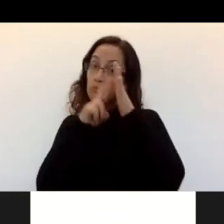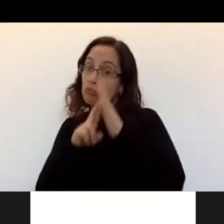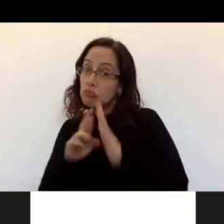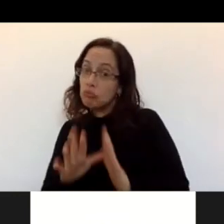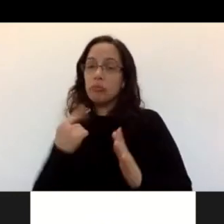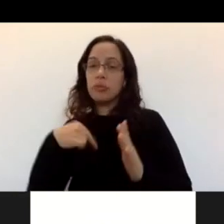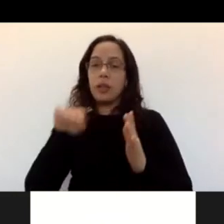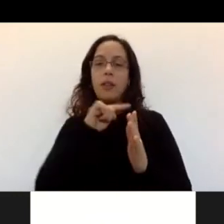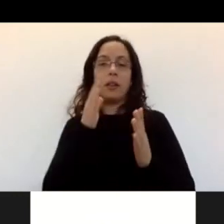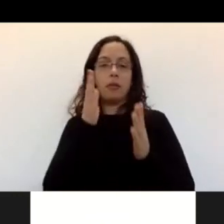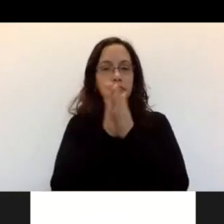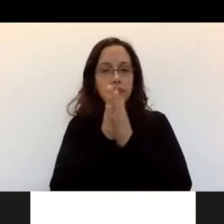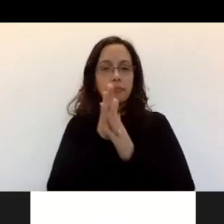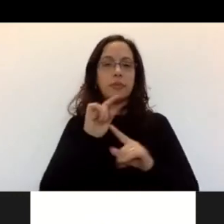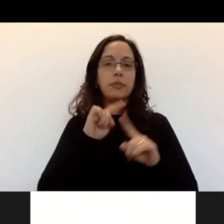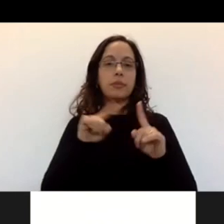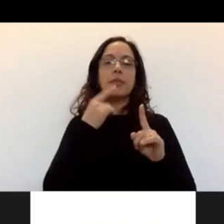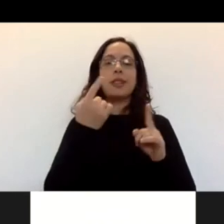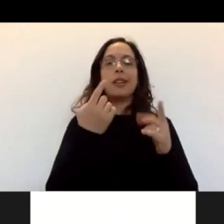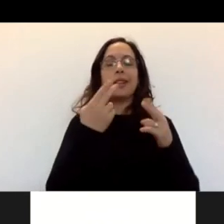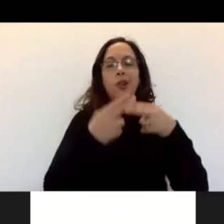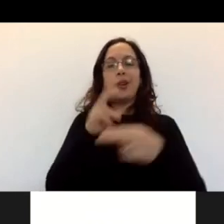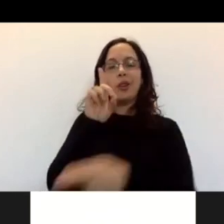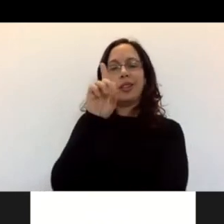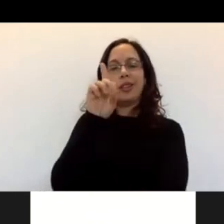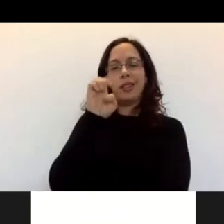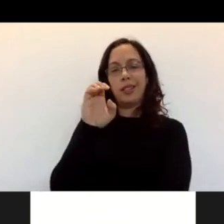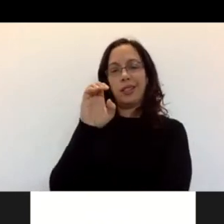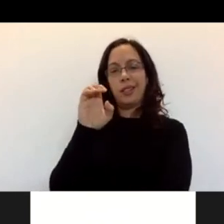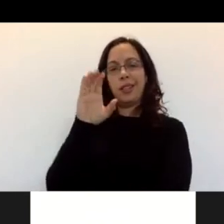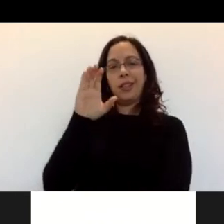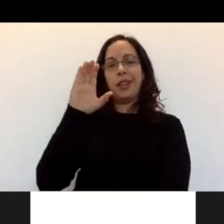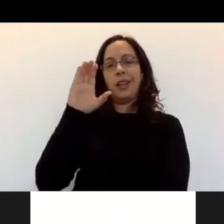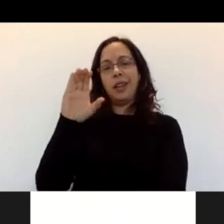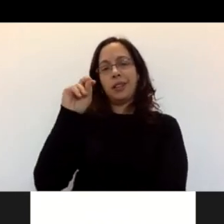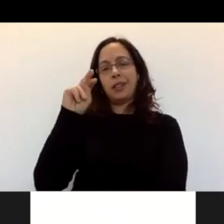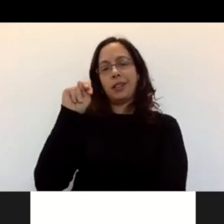the de-exceptionalization of the Middle East right? um, and by that I mean that rather than